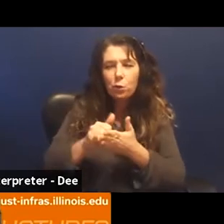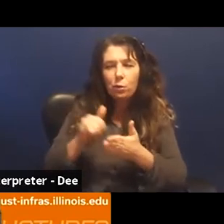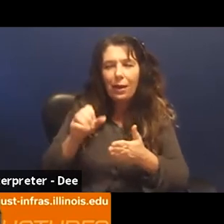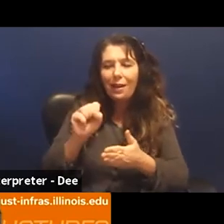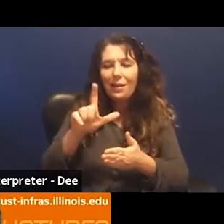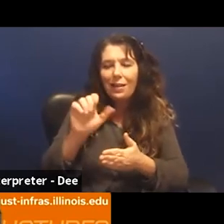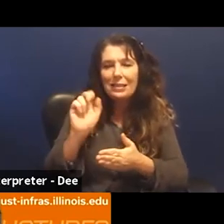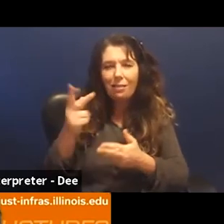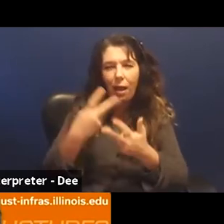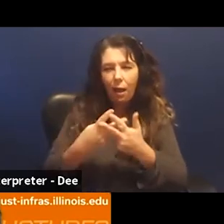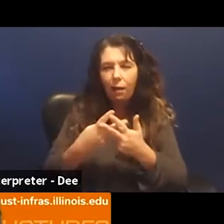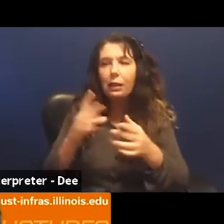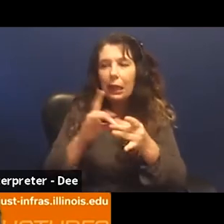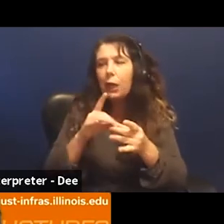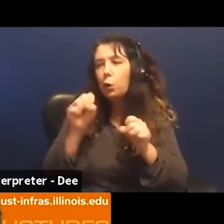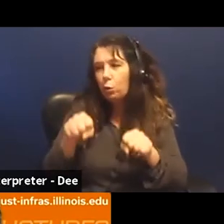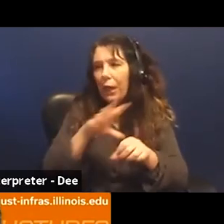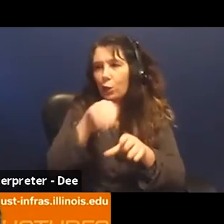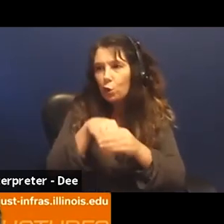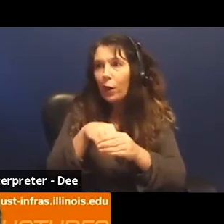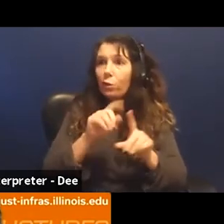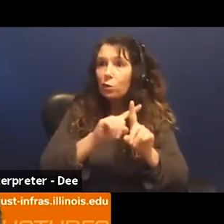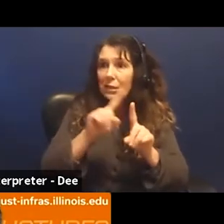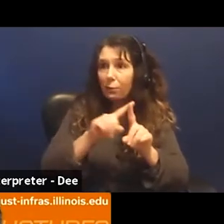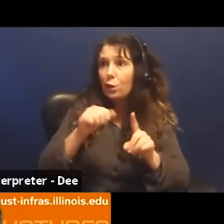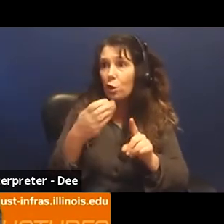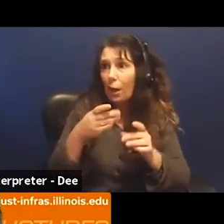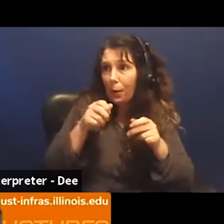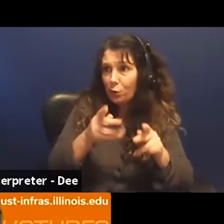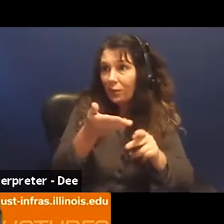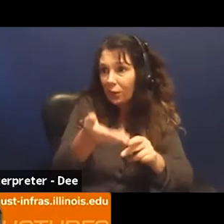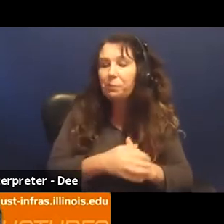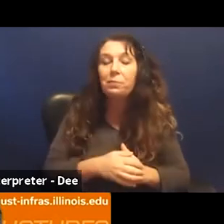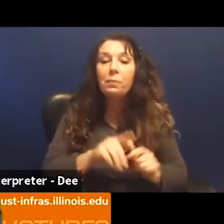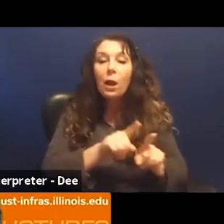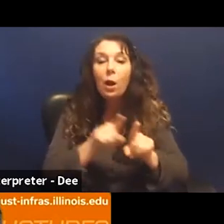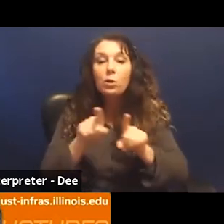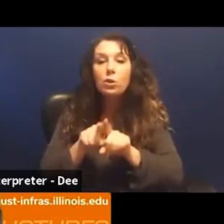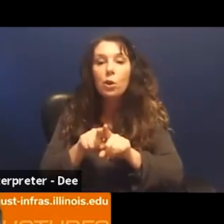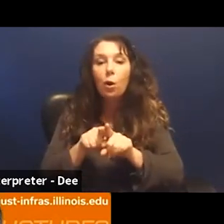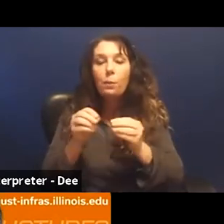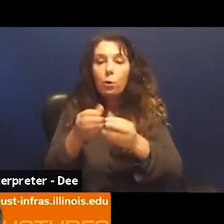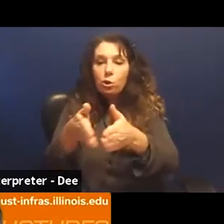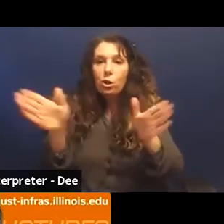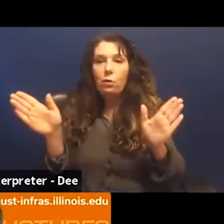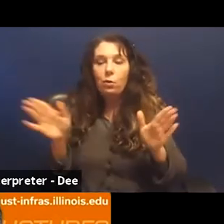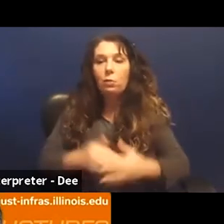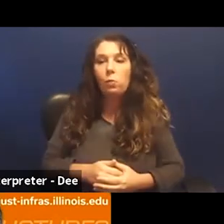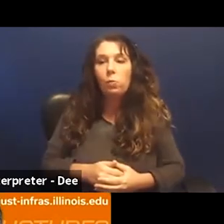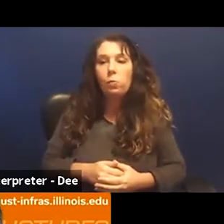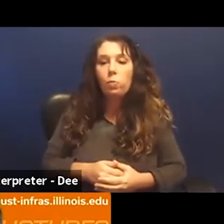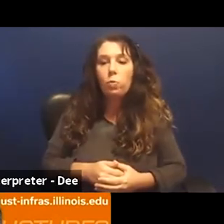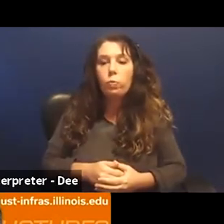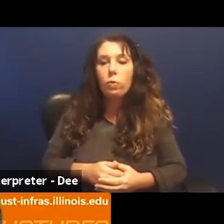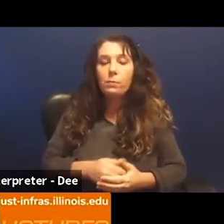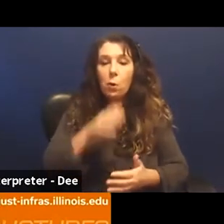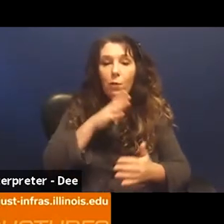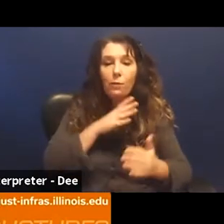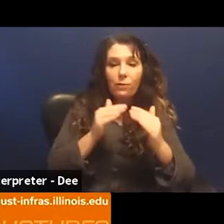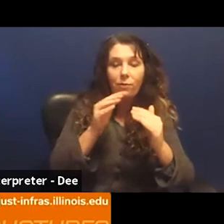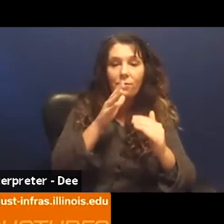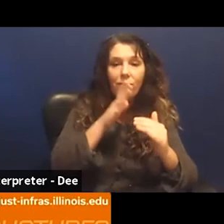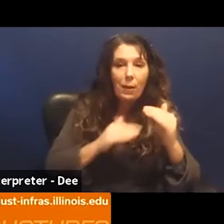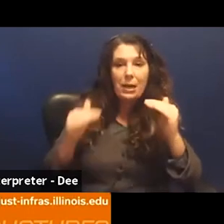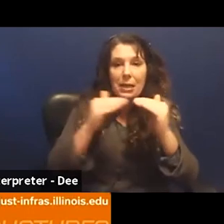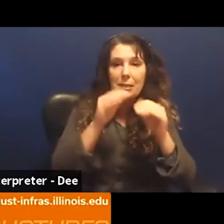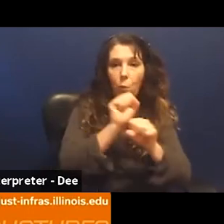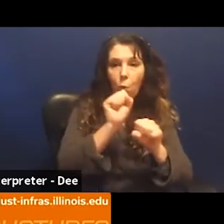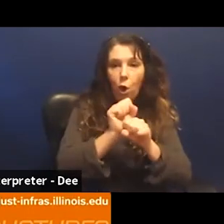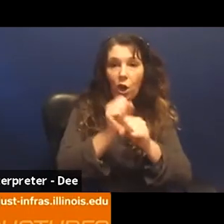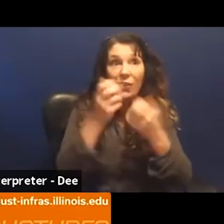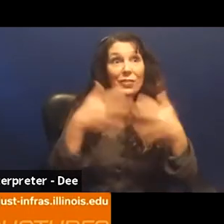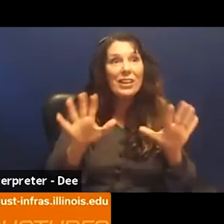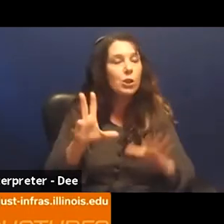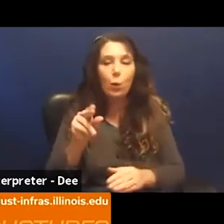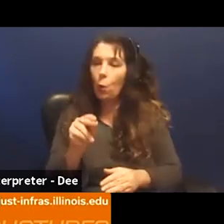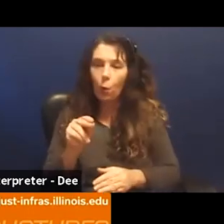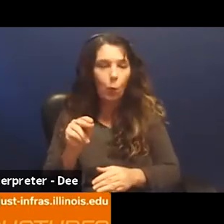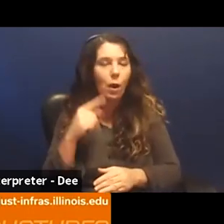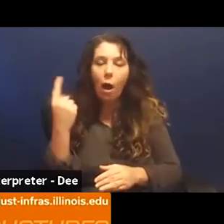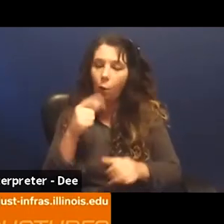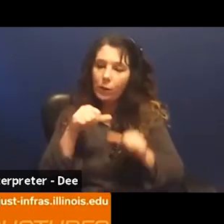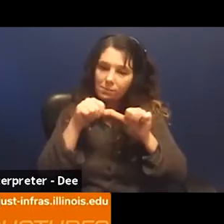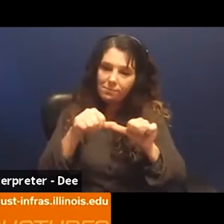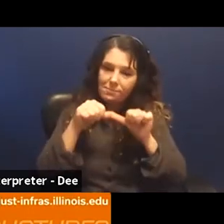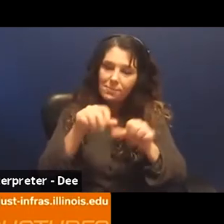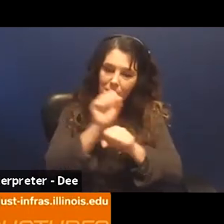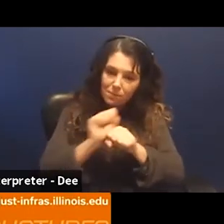join and there will be specific job opportunities. But the thing that I wanted to say that's a little bit more general is that, you know, the work of feminism is never done right, it is itself a process especially when you're trying to engage in the difficult